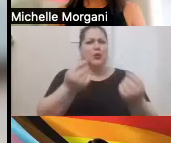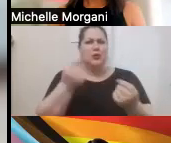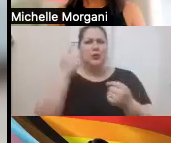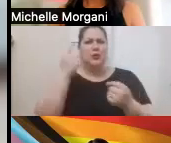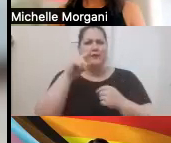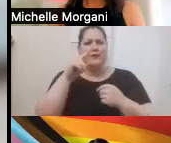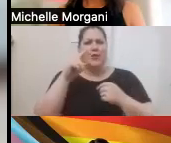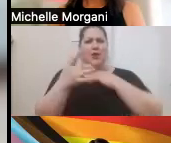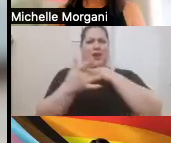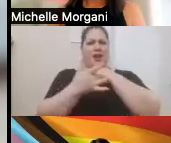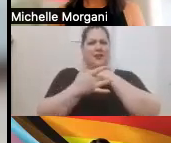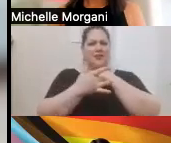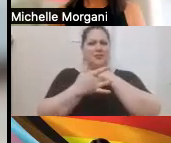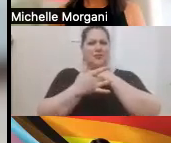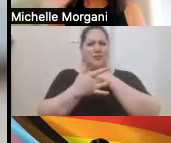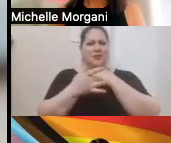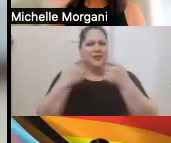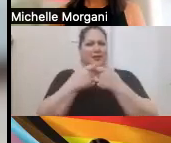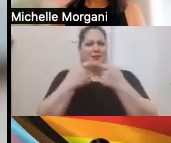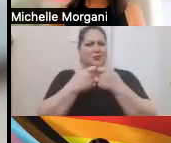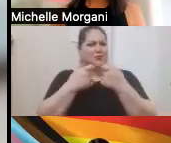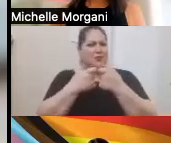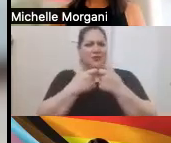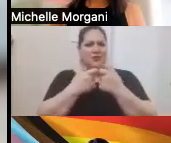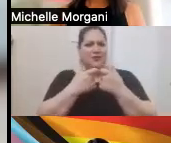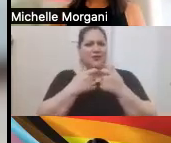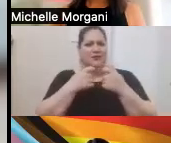So I know you mentioned the like, Dragon, the medical version of Dragon.